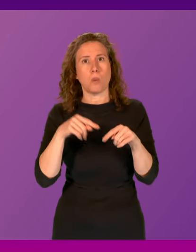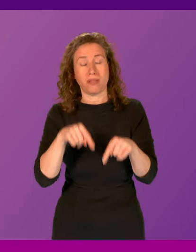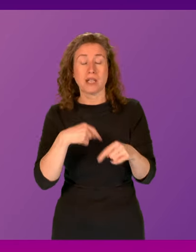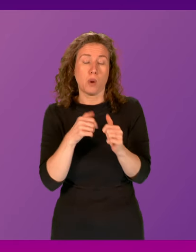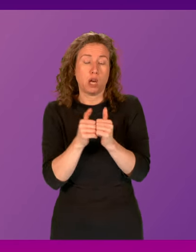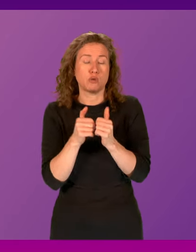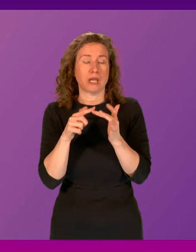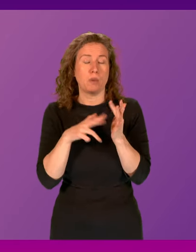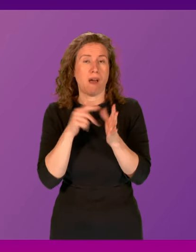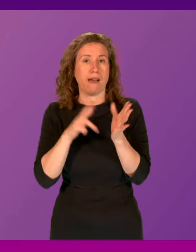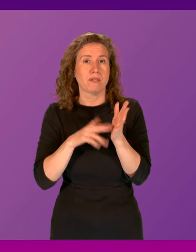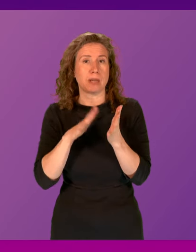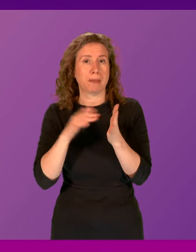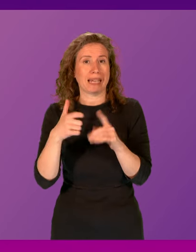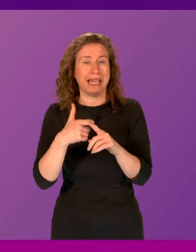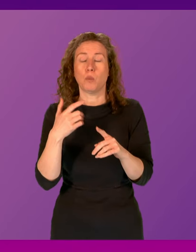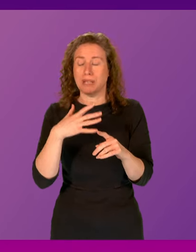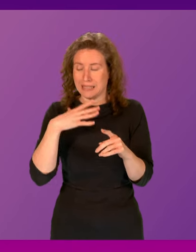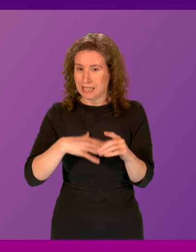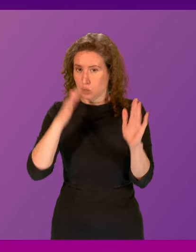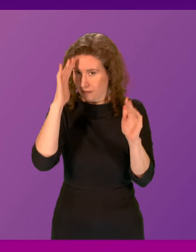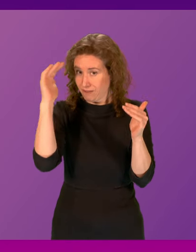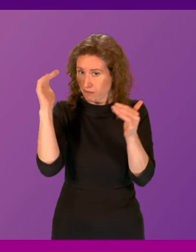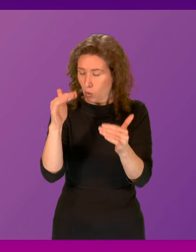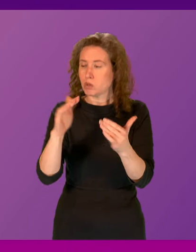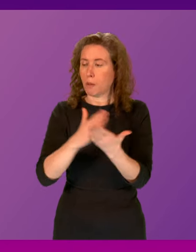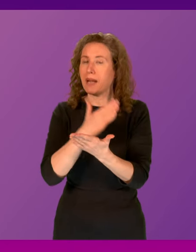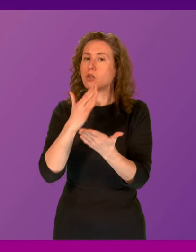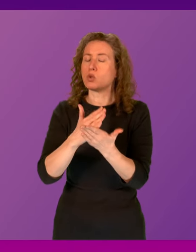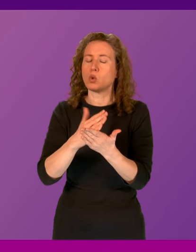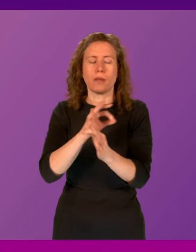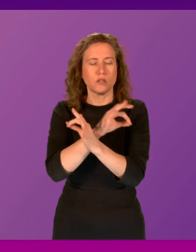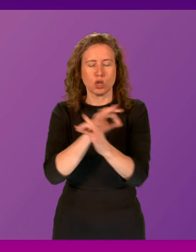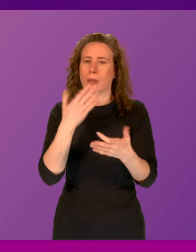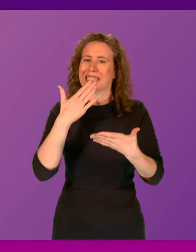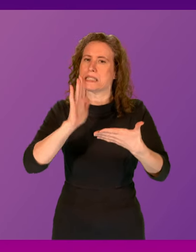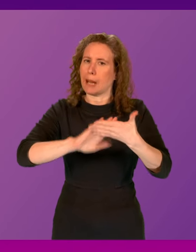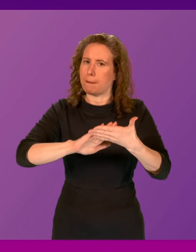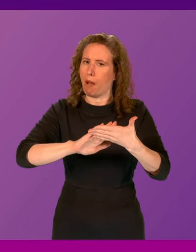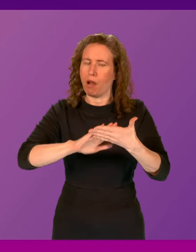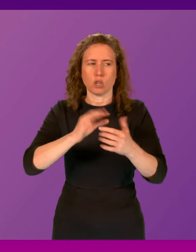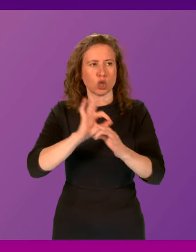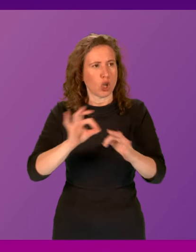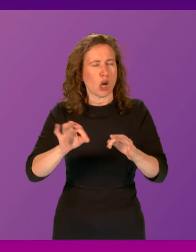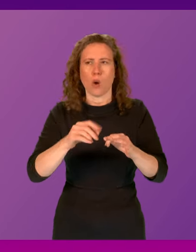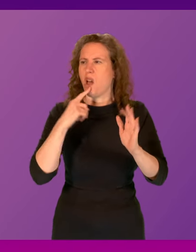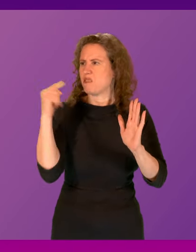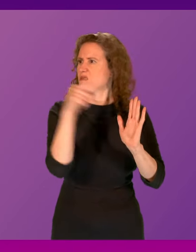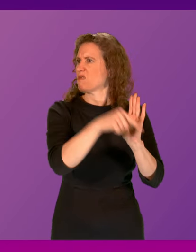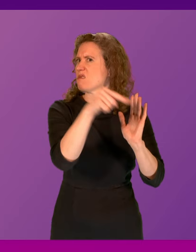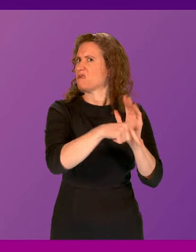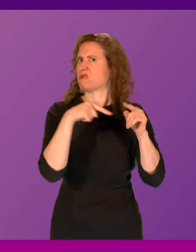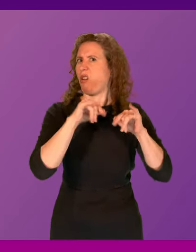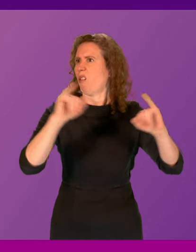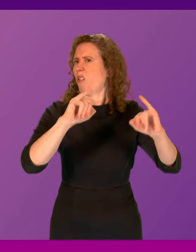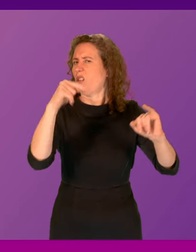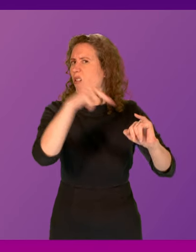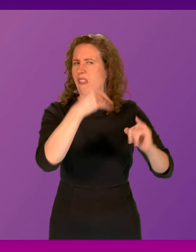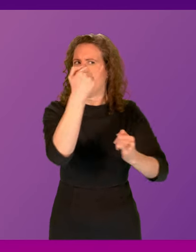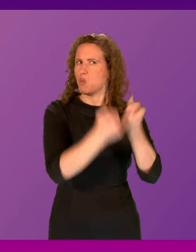that we should focus on tackling stigma wherever it exists in our society.